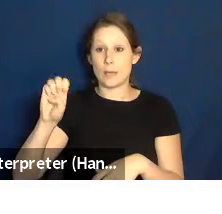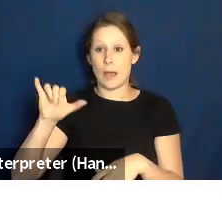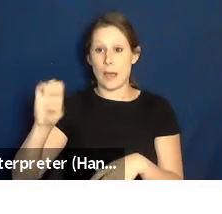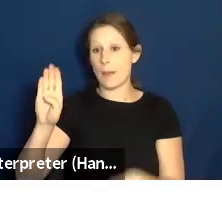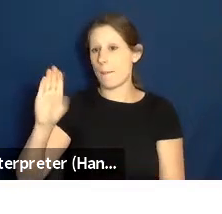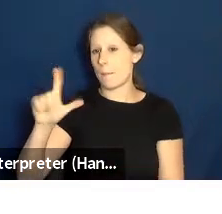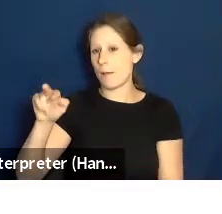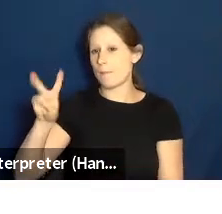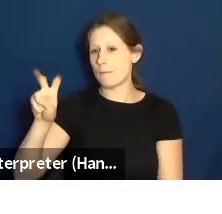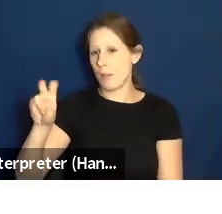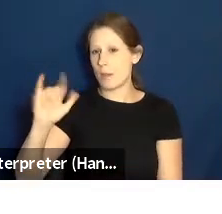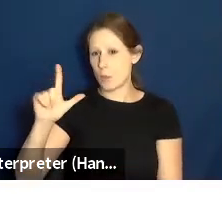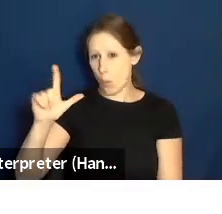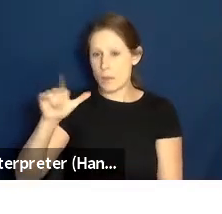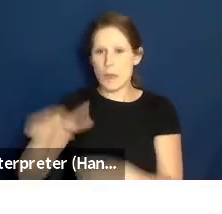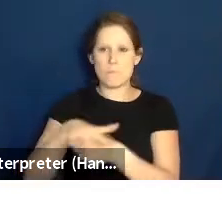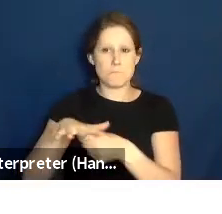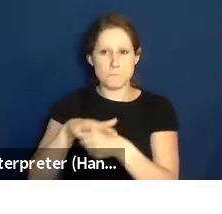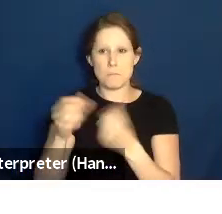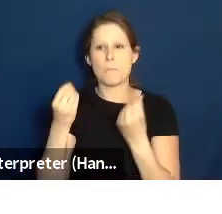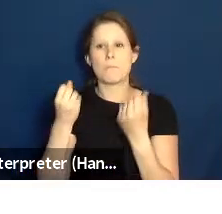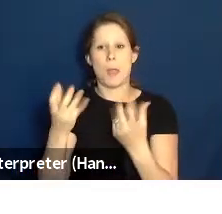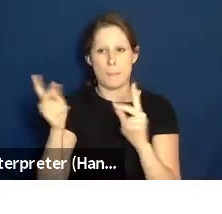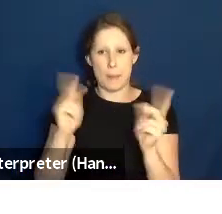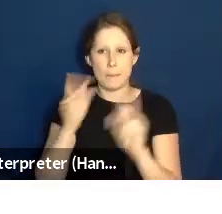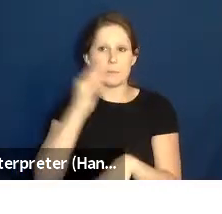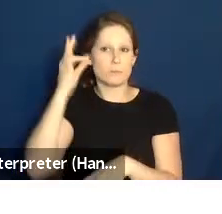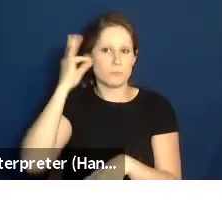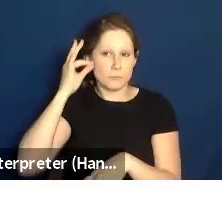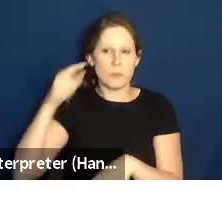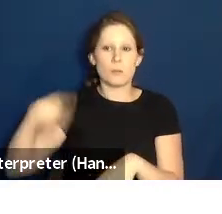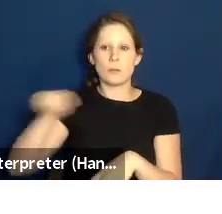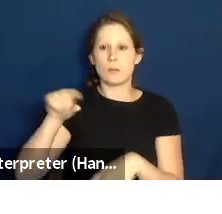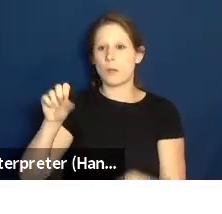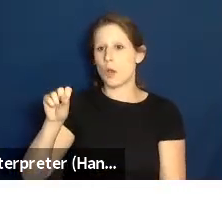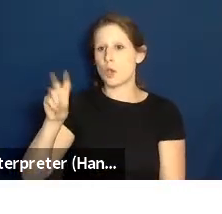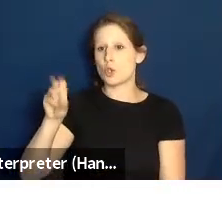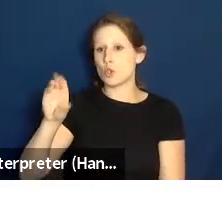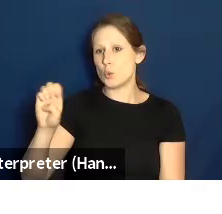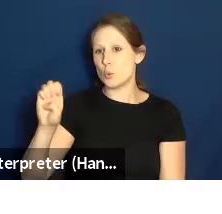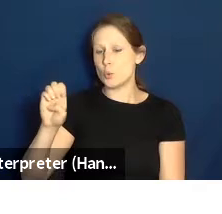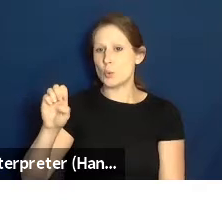lands of many people including the tribes commonly known as the Sioux, Quapaw, Myaamia, Osage,